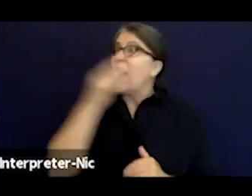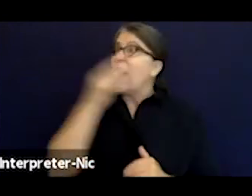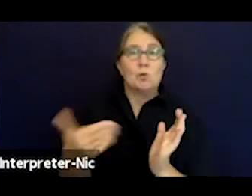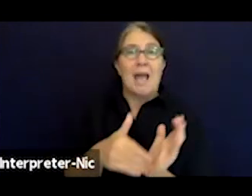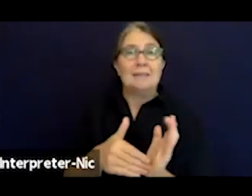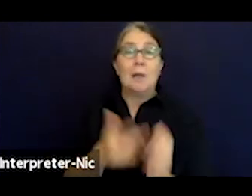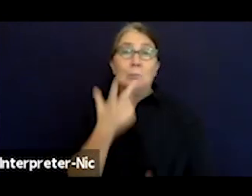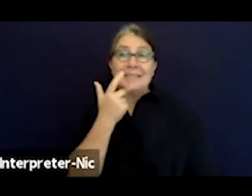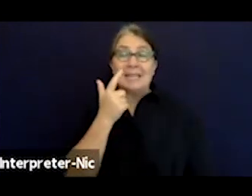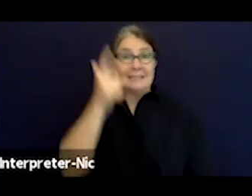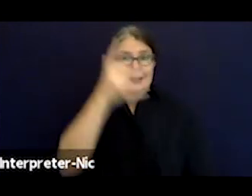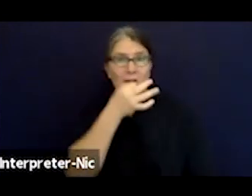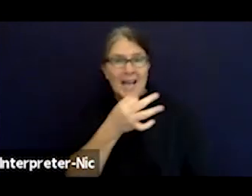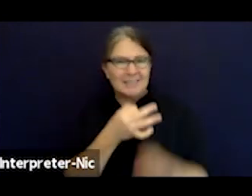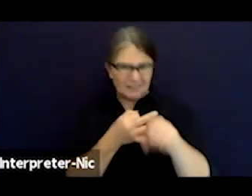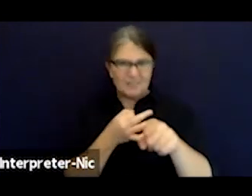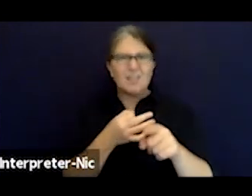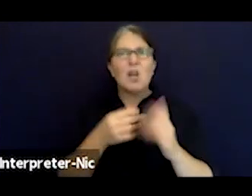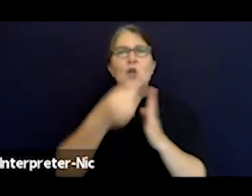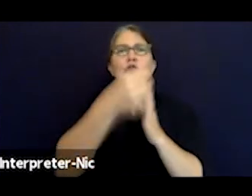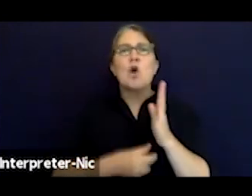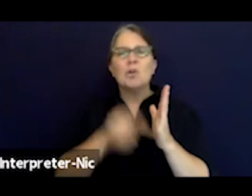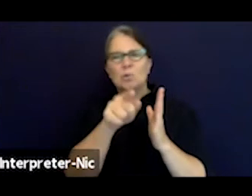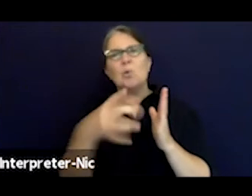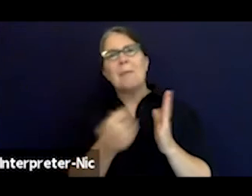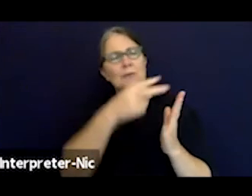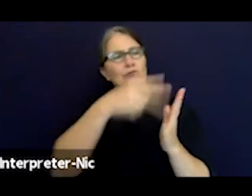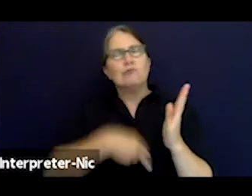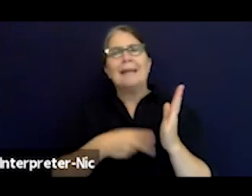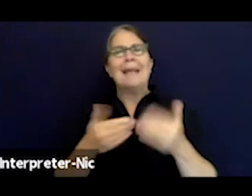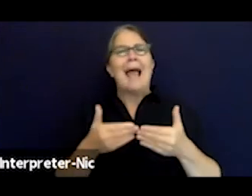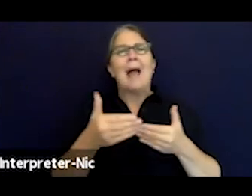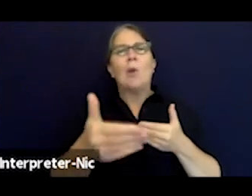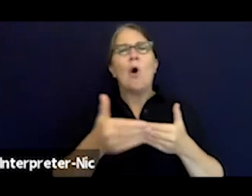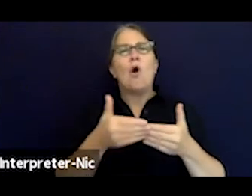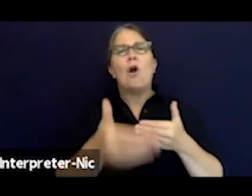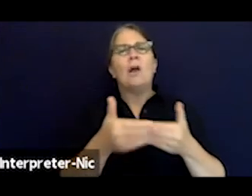article, how long will that probably take? If the instructor asks students to do a practice